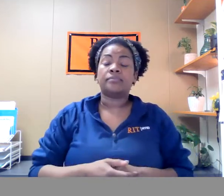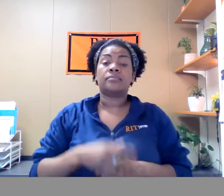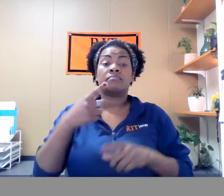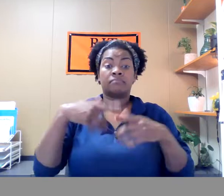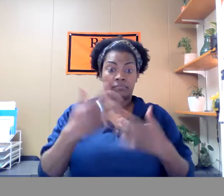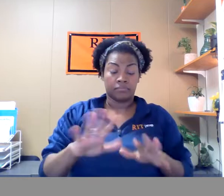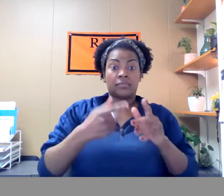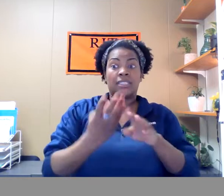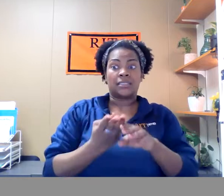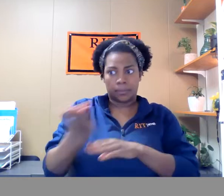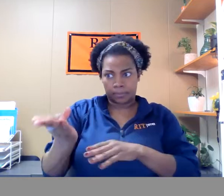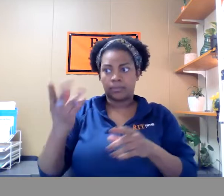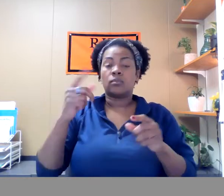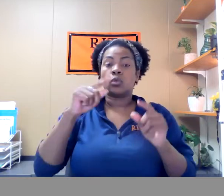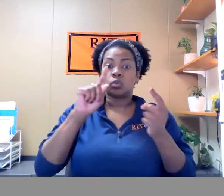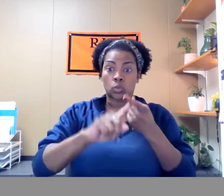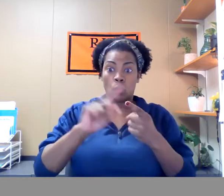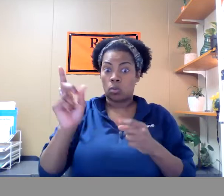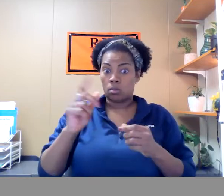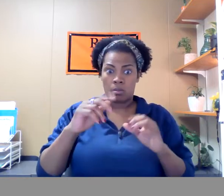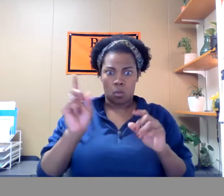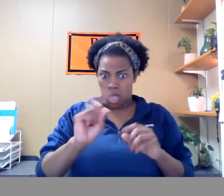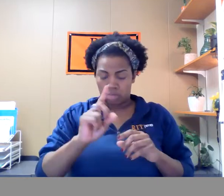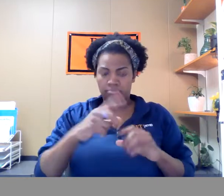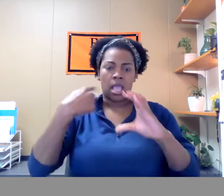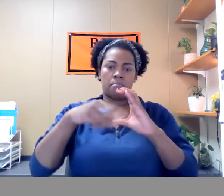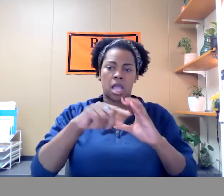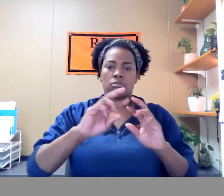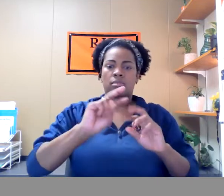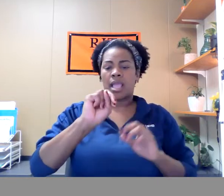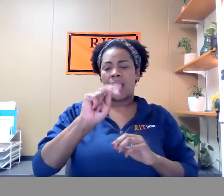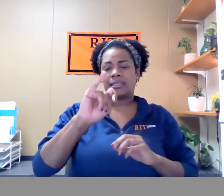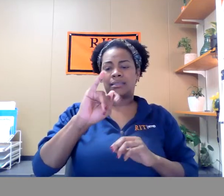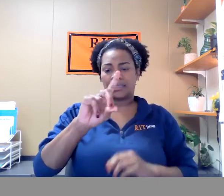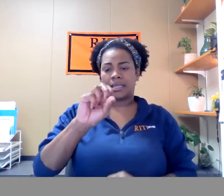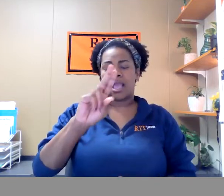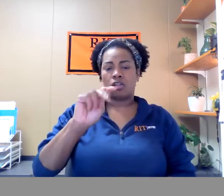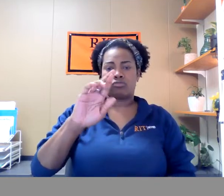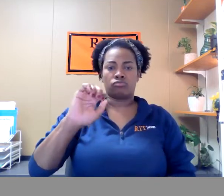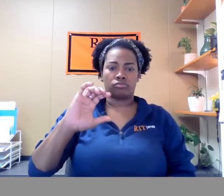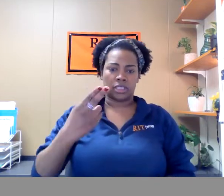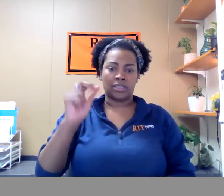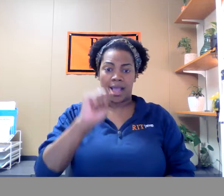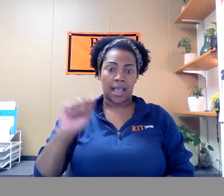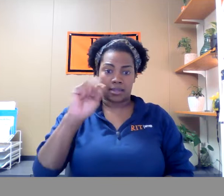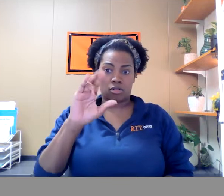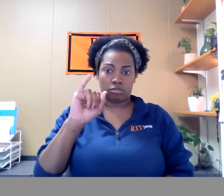through this website here that you can see, and that's how you can successfully upload your video, as well as your presentation files,